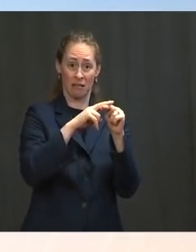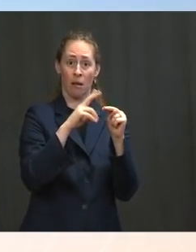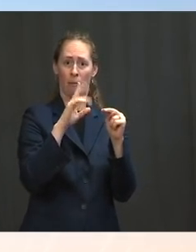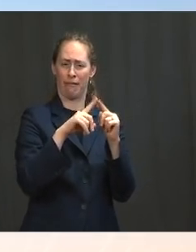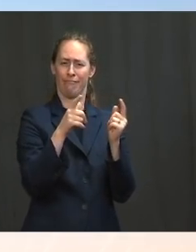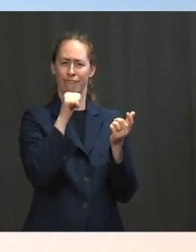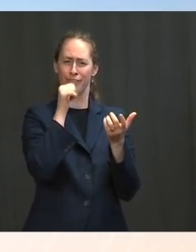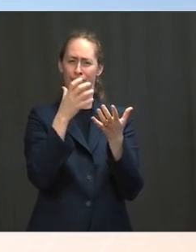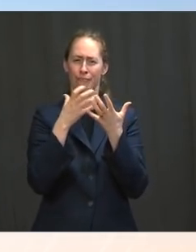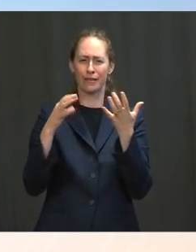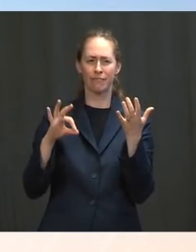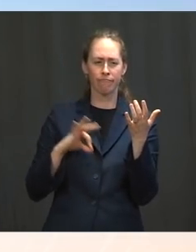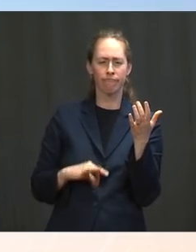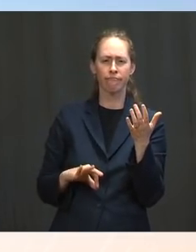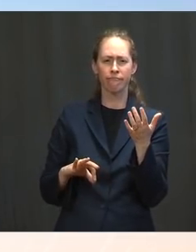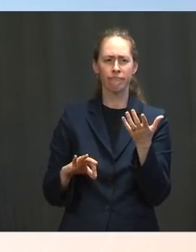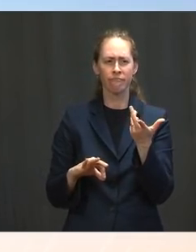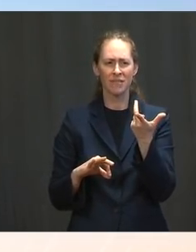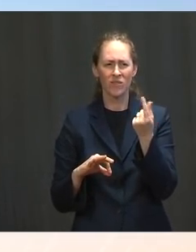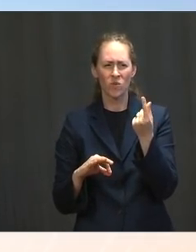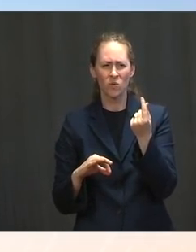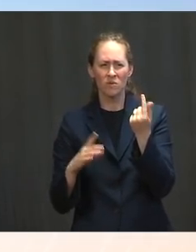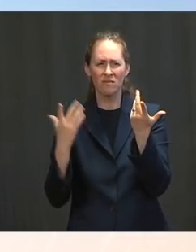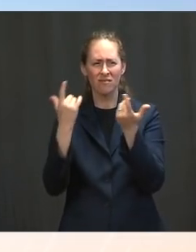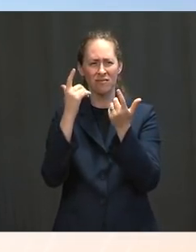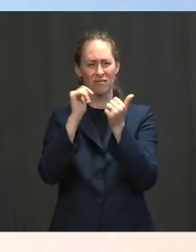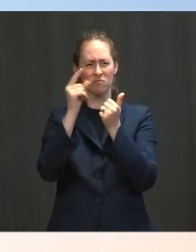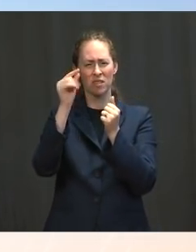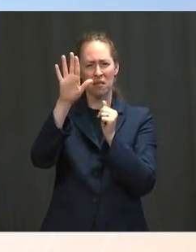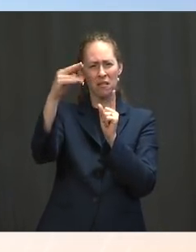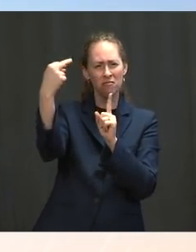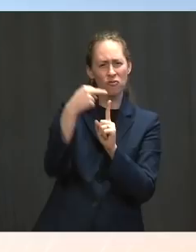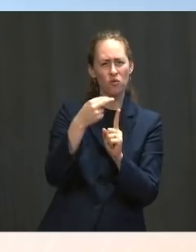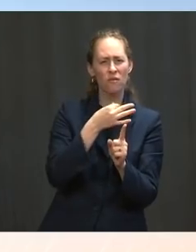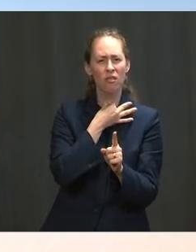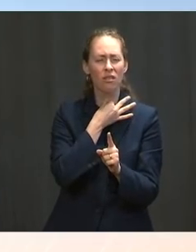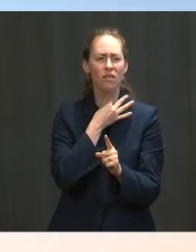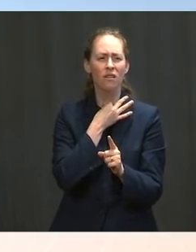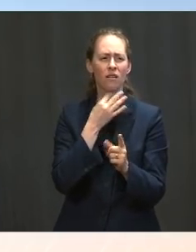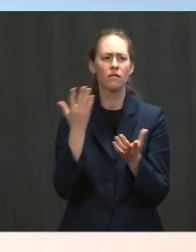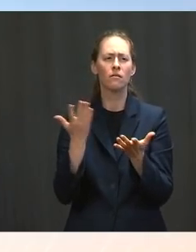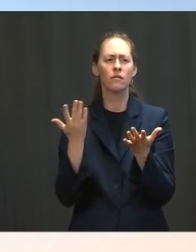this pretty intense push by these lobbying organizations? Ms. Psaki: Well, first,